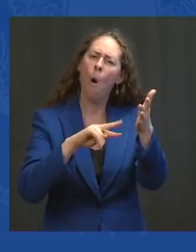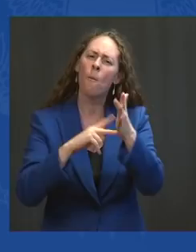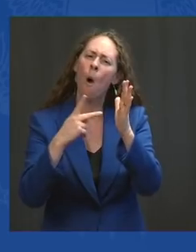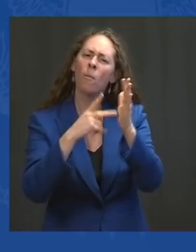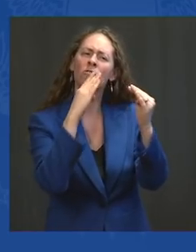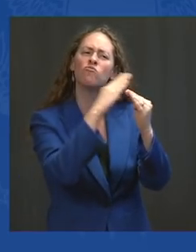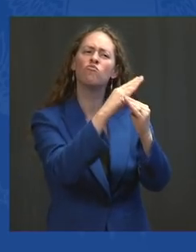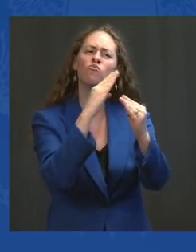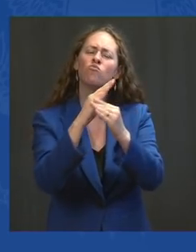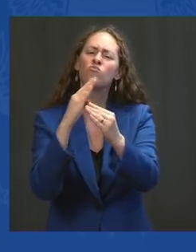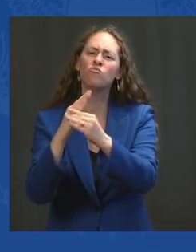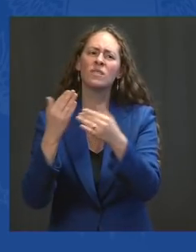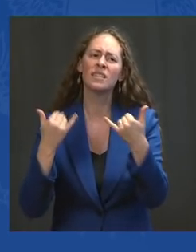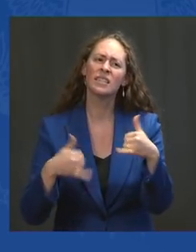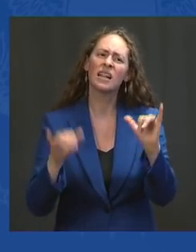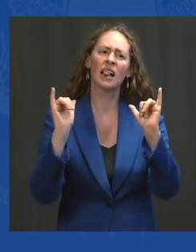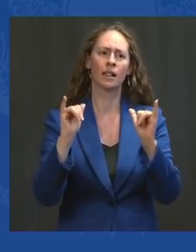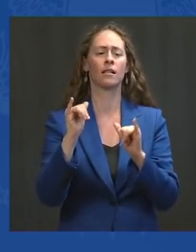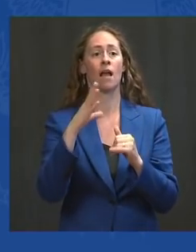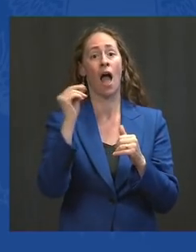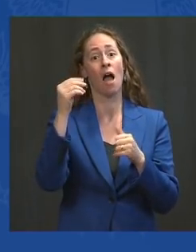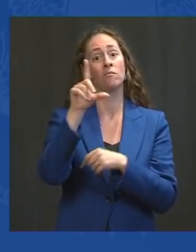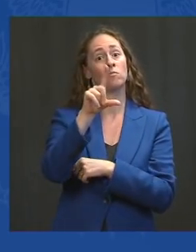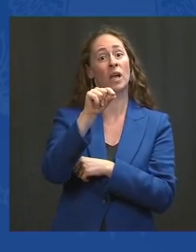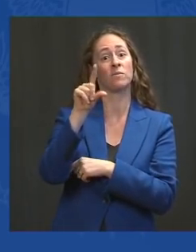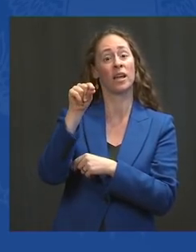and then to a whole other level of threat --